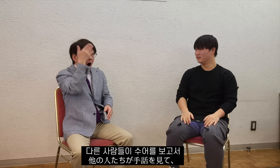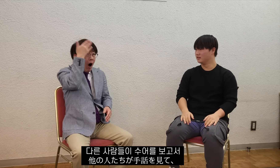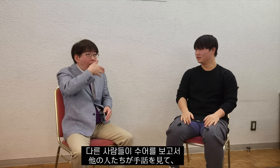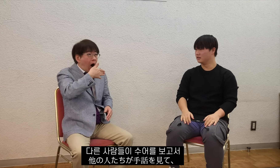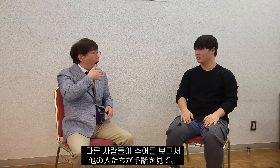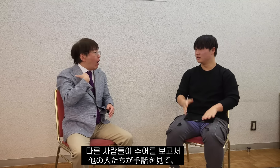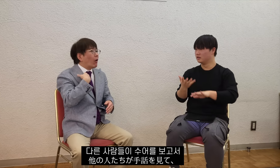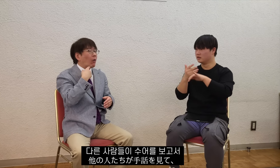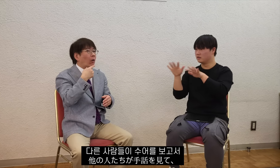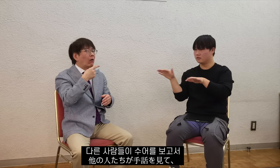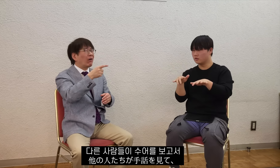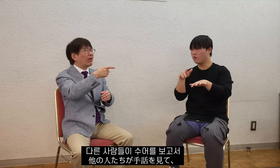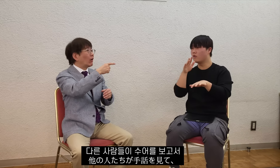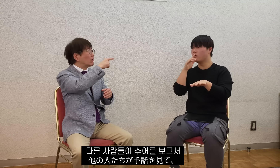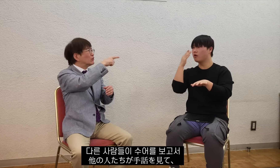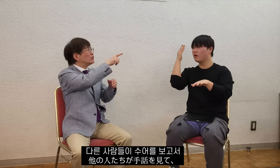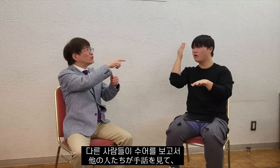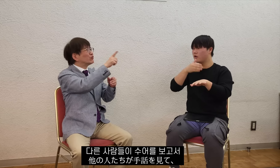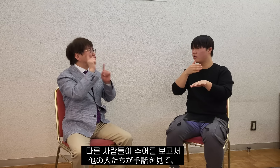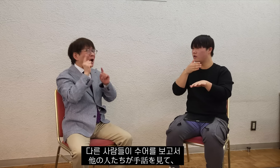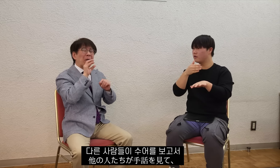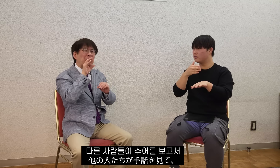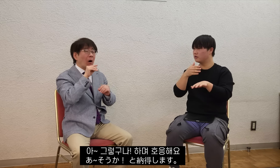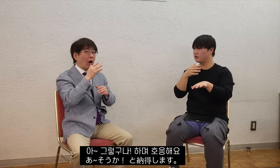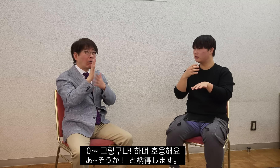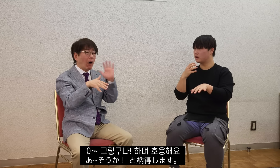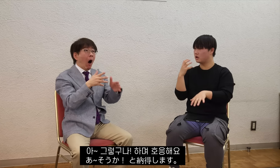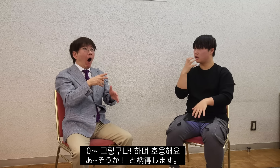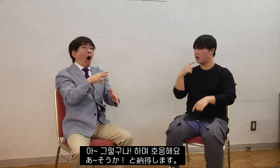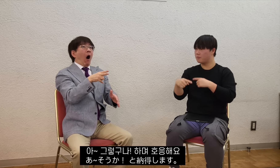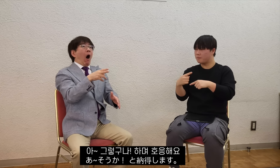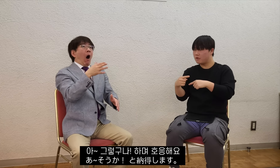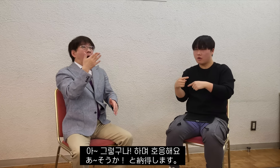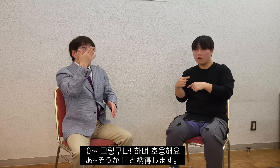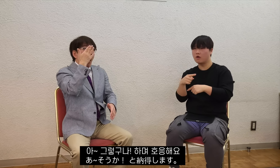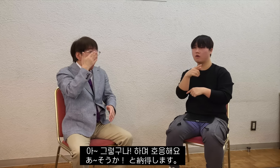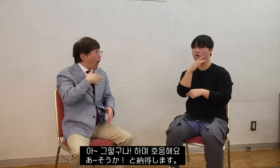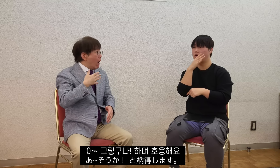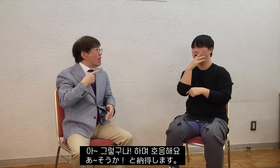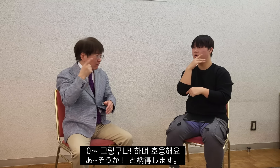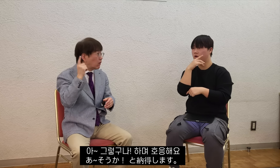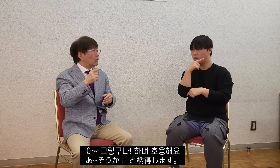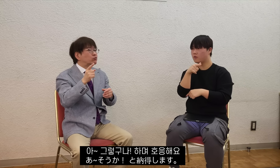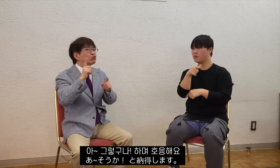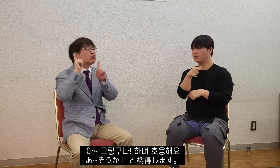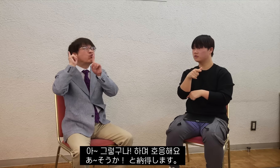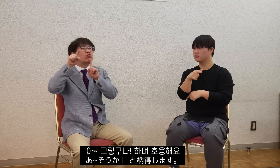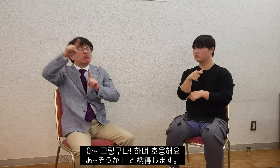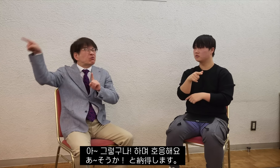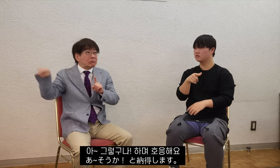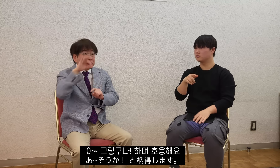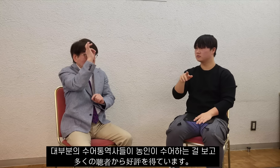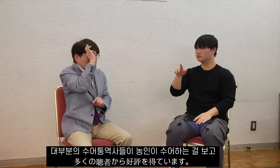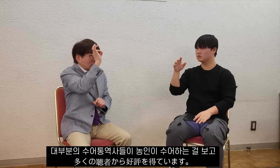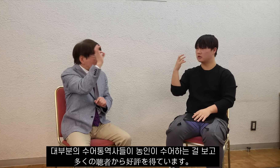When other people see sign language, they see.